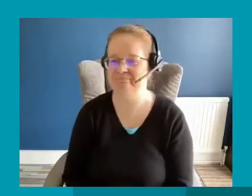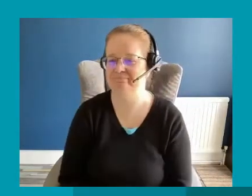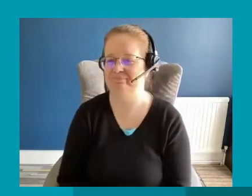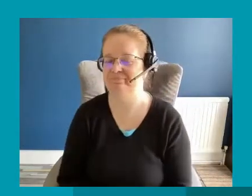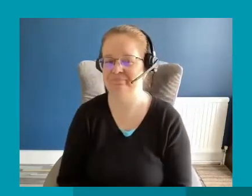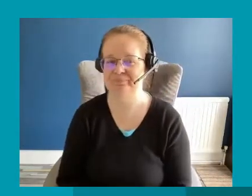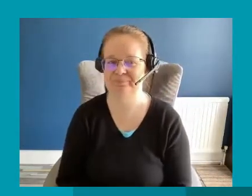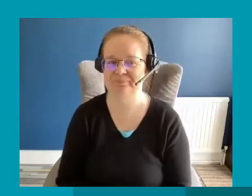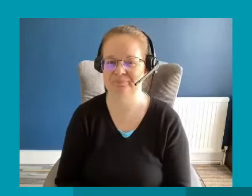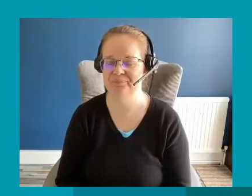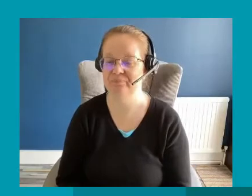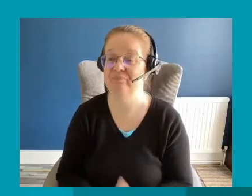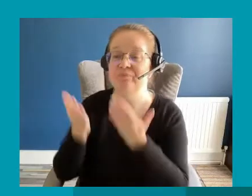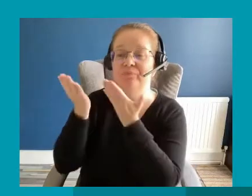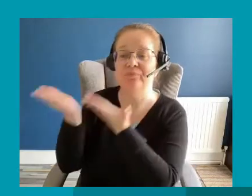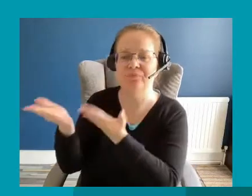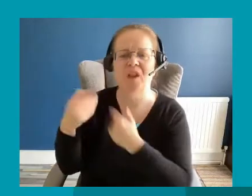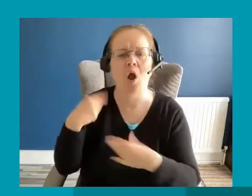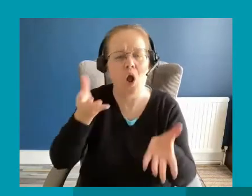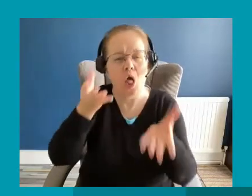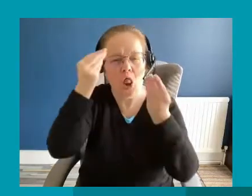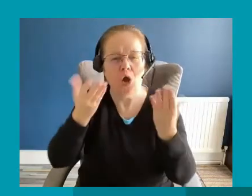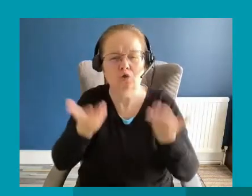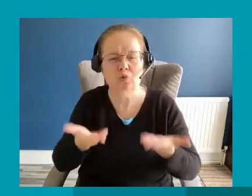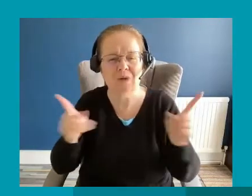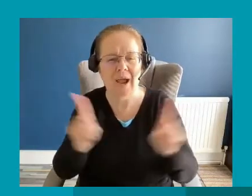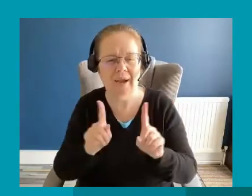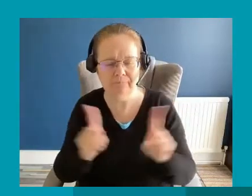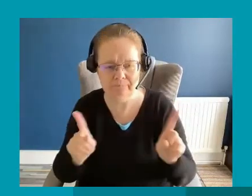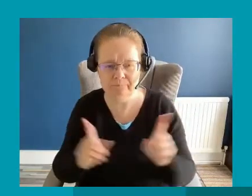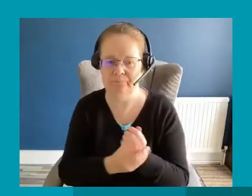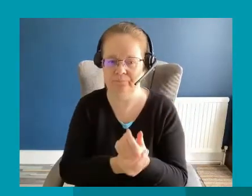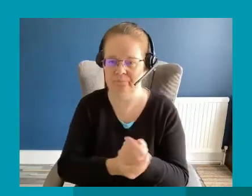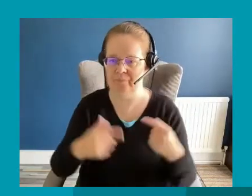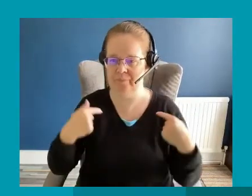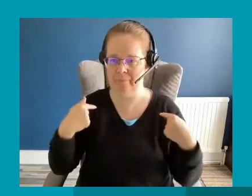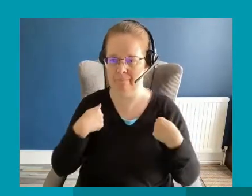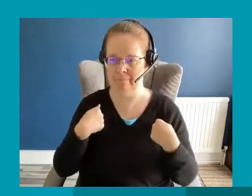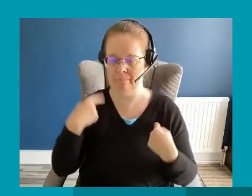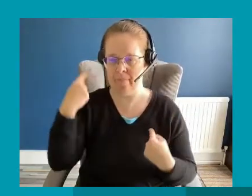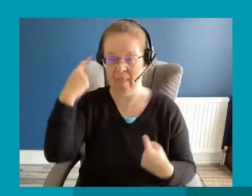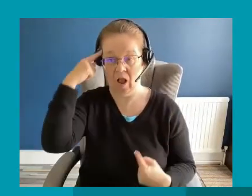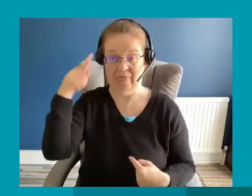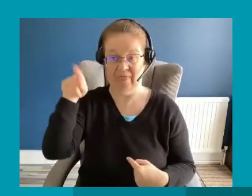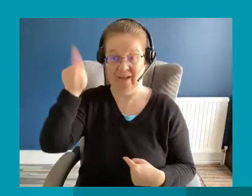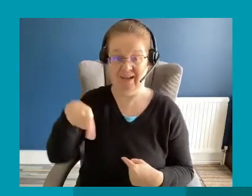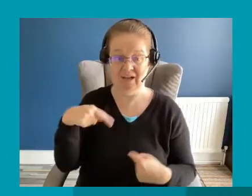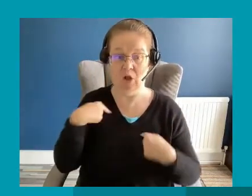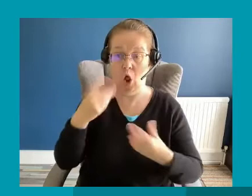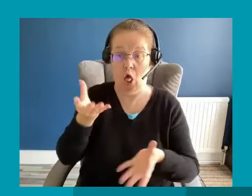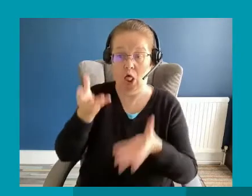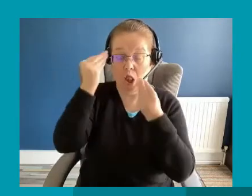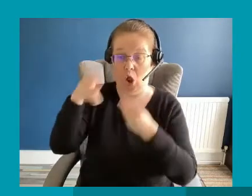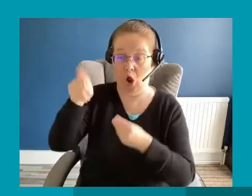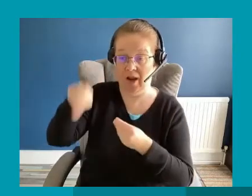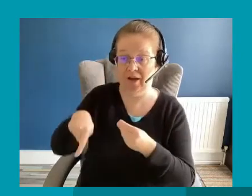OK, So what are we going to learn today? Well, you know what folks I think that we're going to learn a lot more from